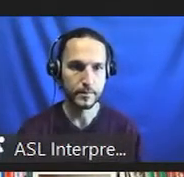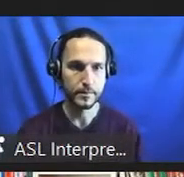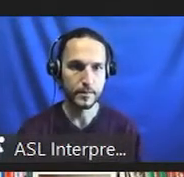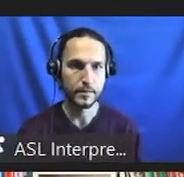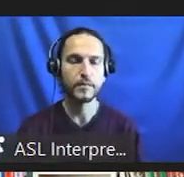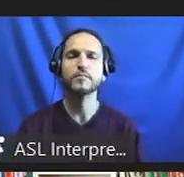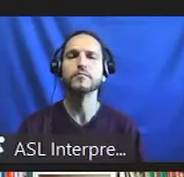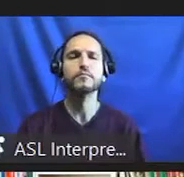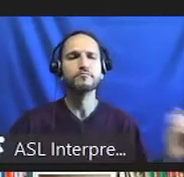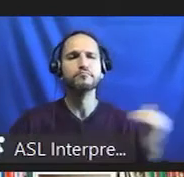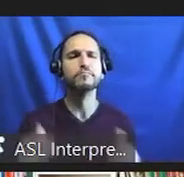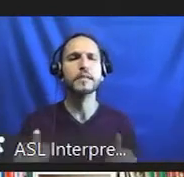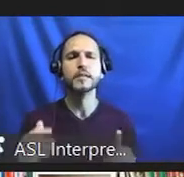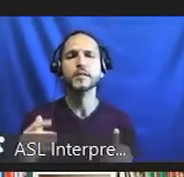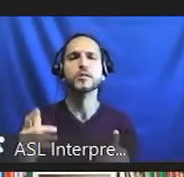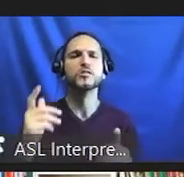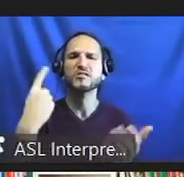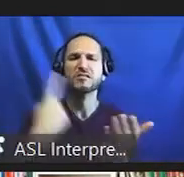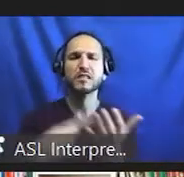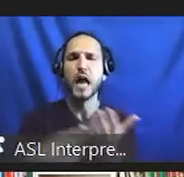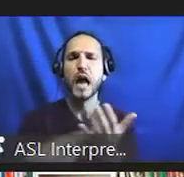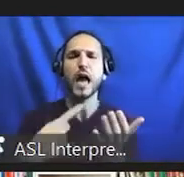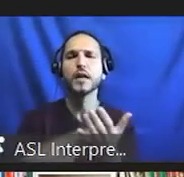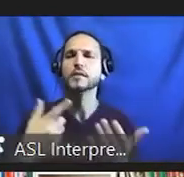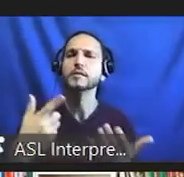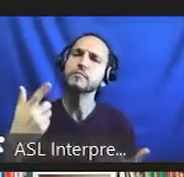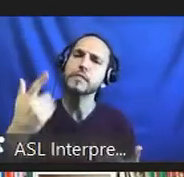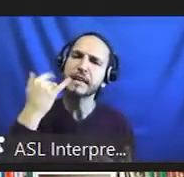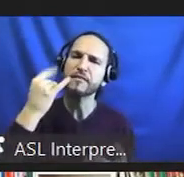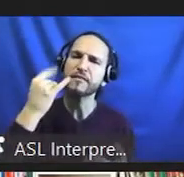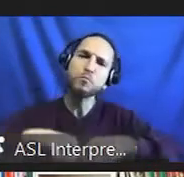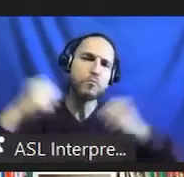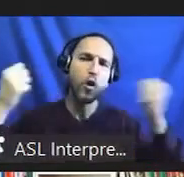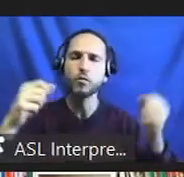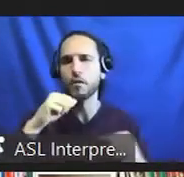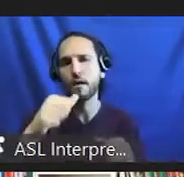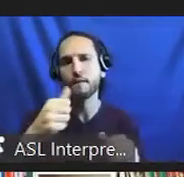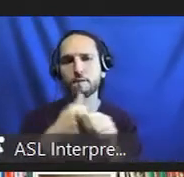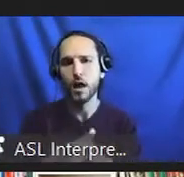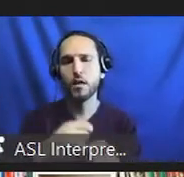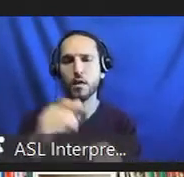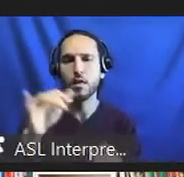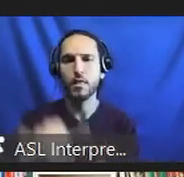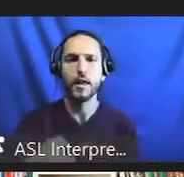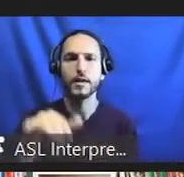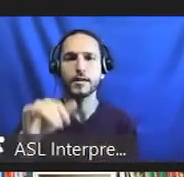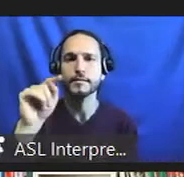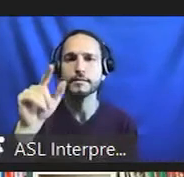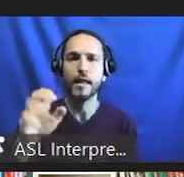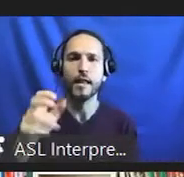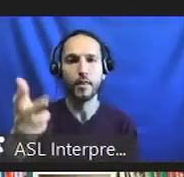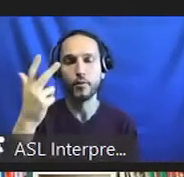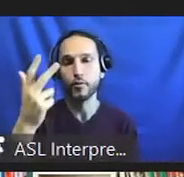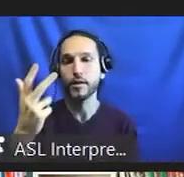What happens if you violate Title III of the ADA? This is a commonly-asked question.